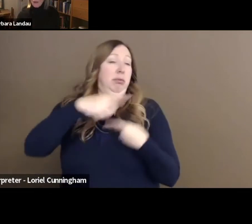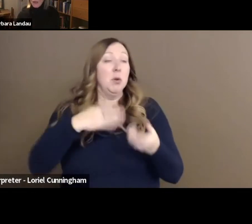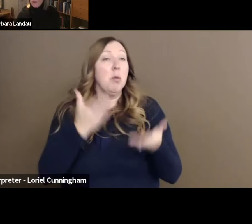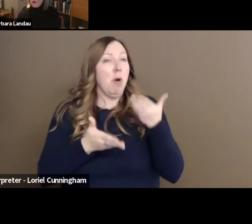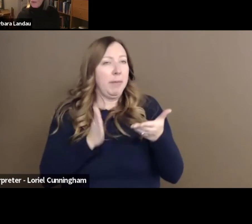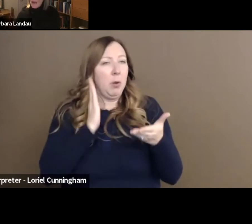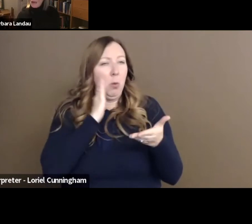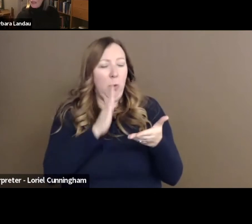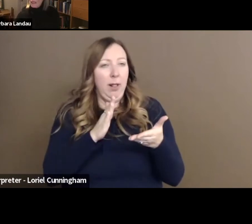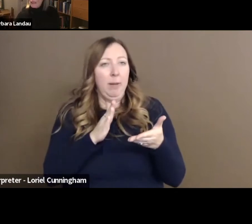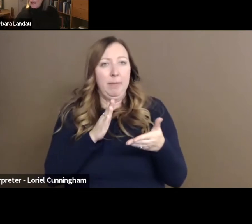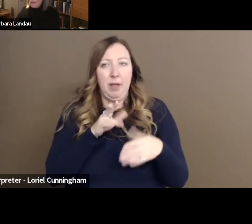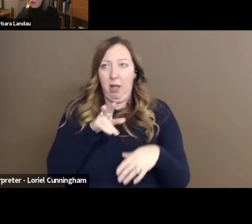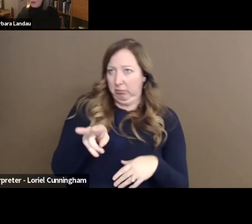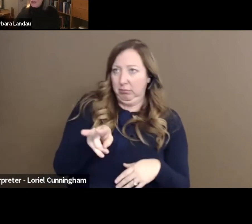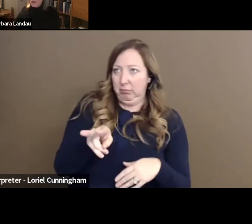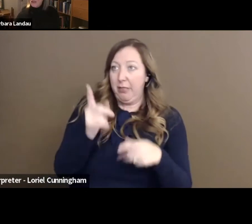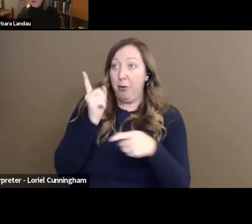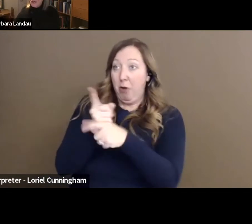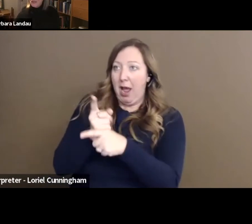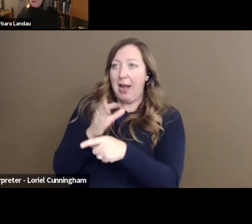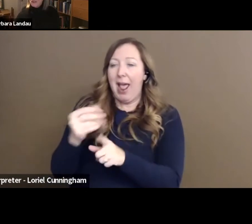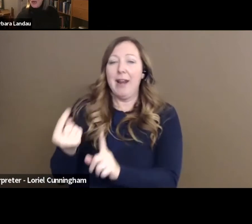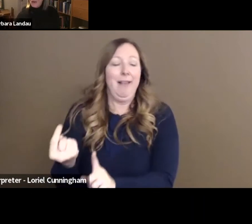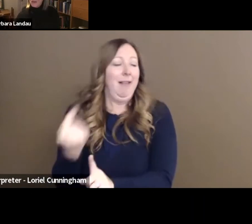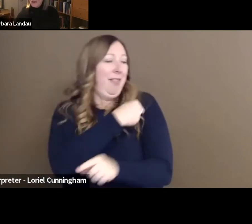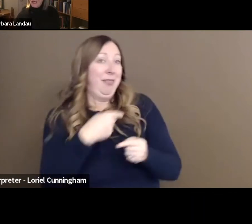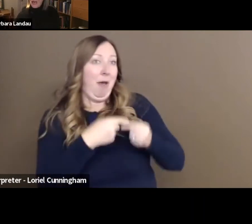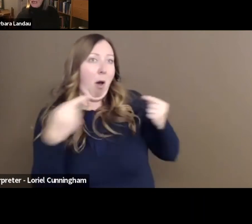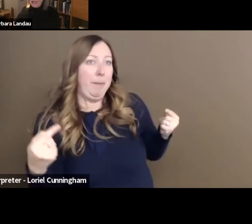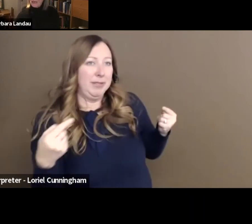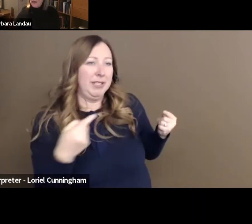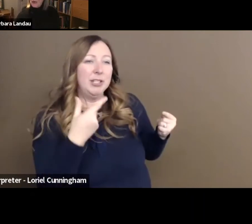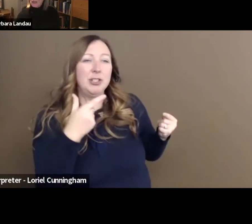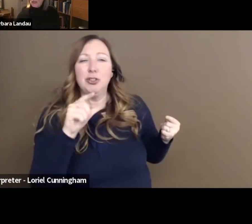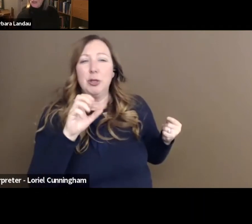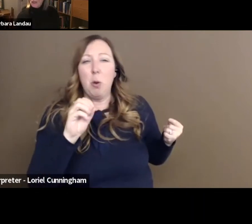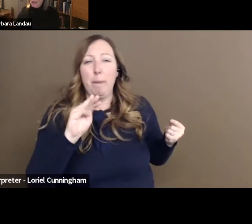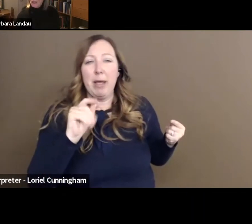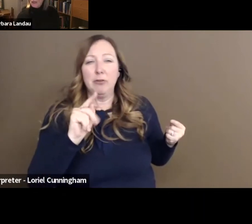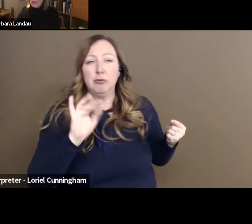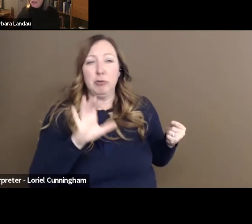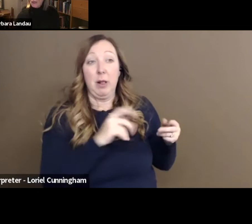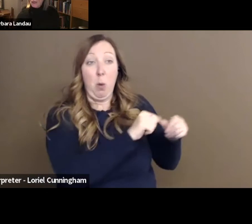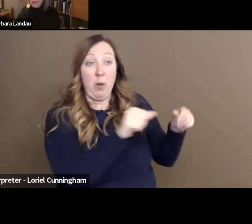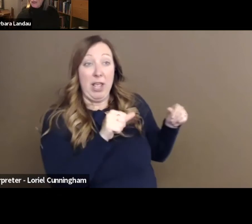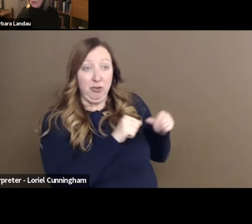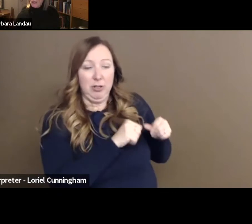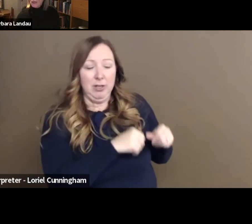the other room actually has a landmark so you can use geometry and landmarks